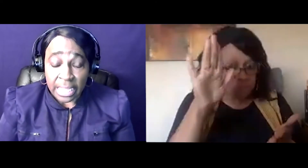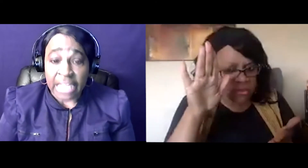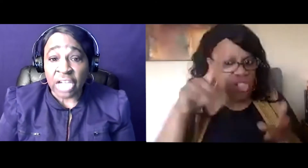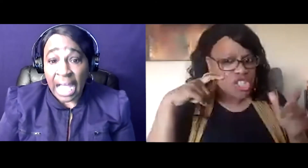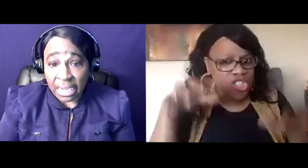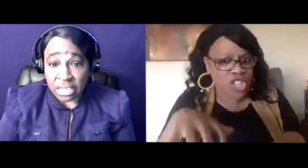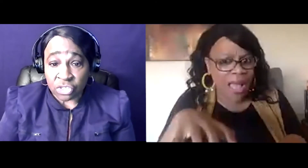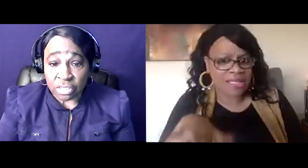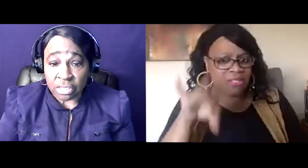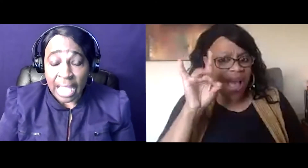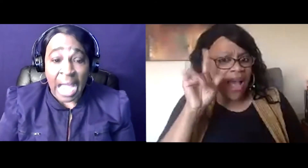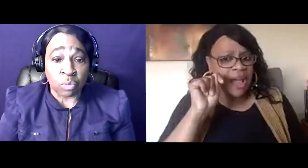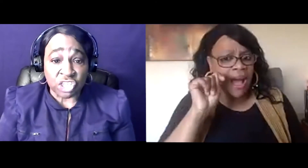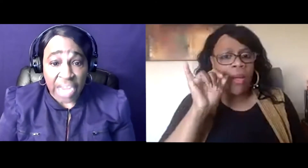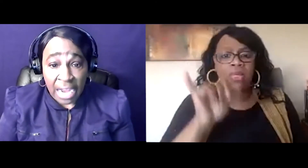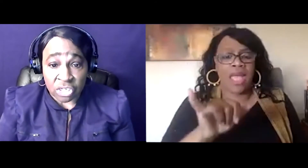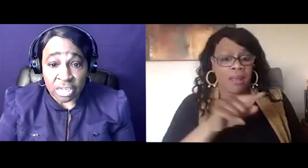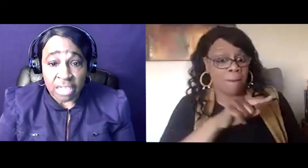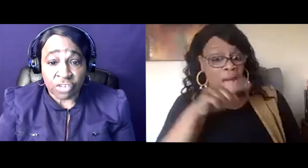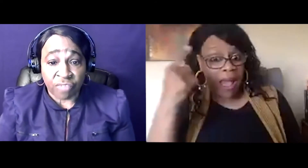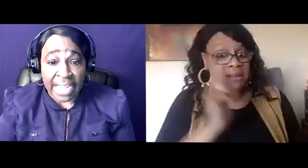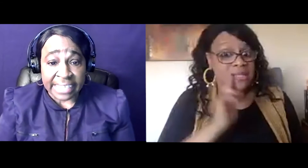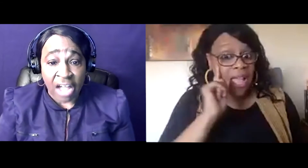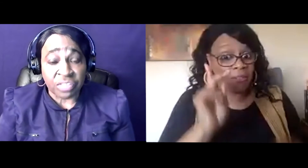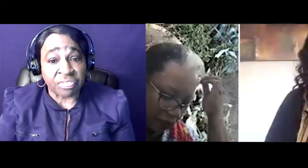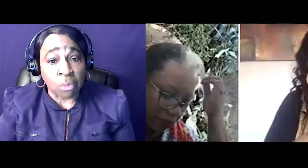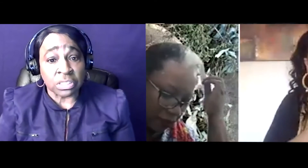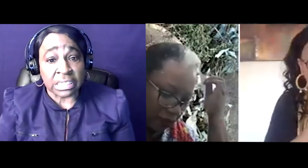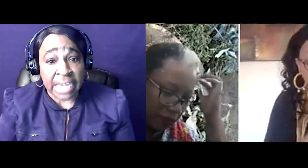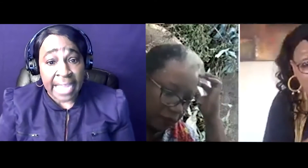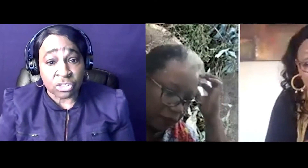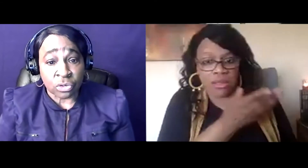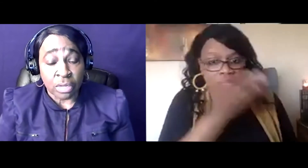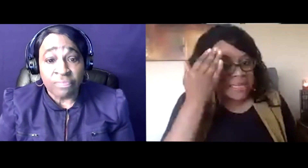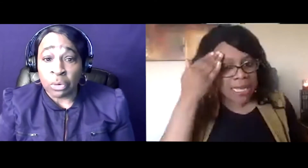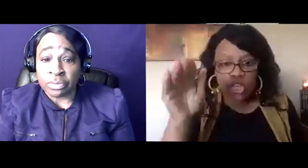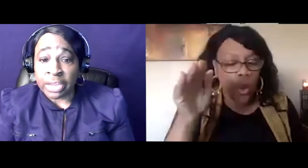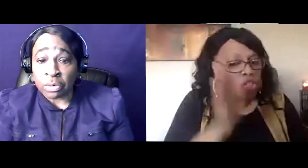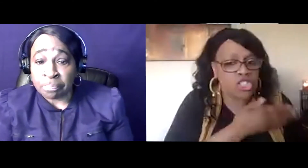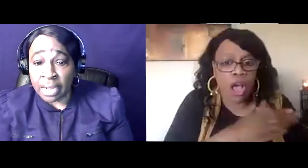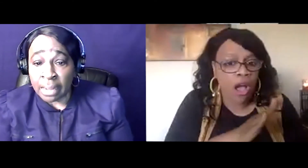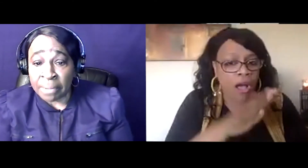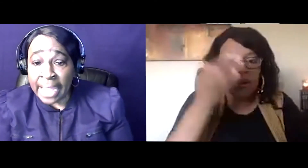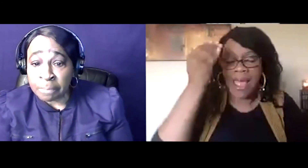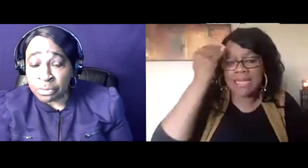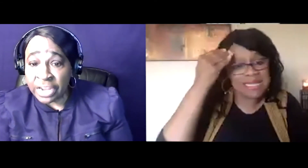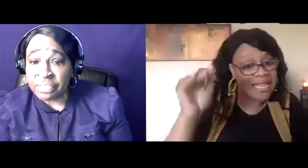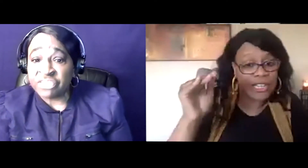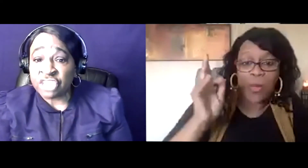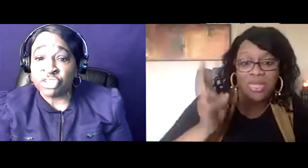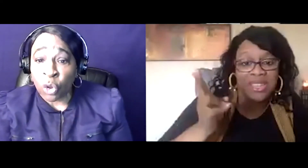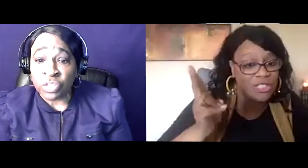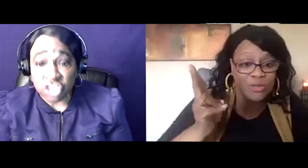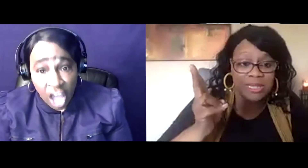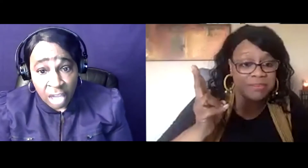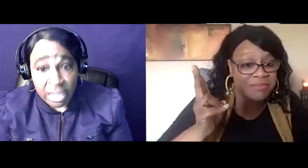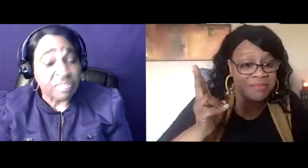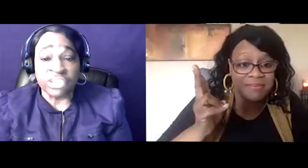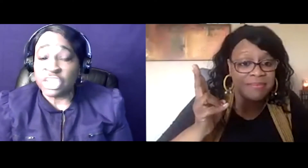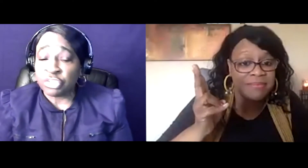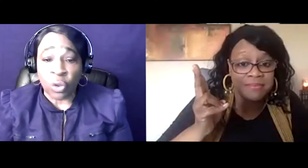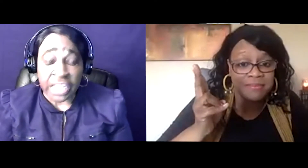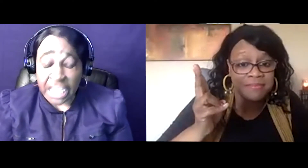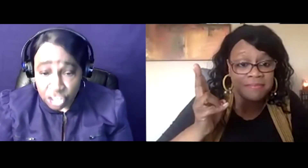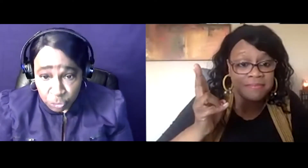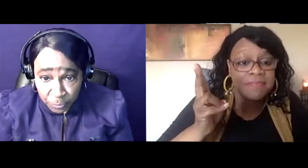in college, I was shocked to find out that there was a national--there were Black people there that didn't know the song. They didn't know the history.